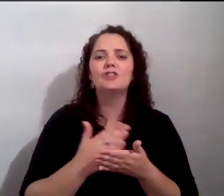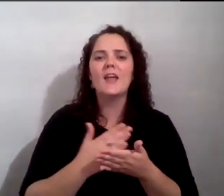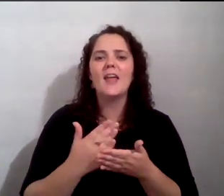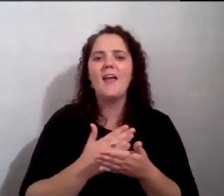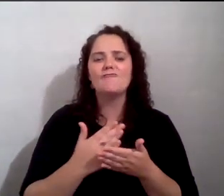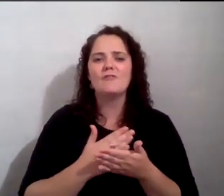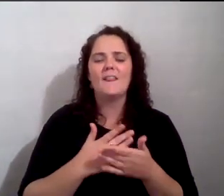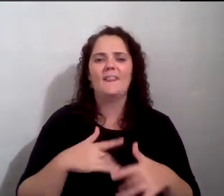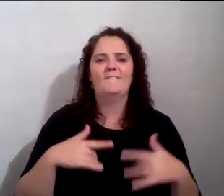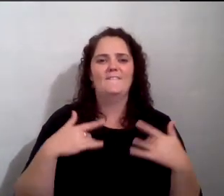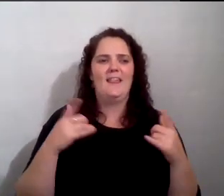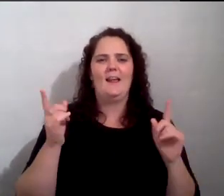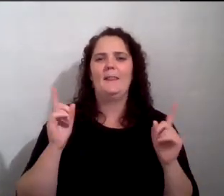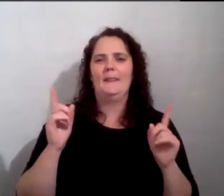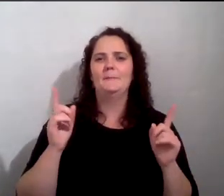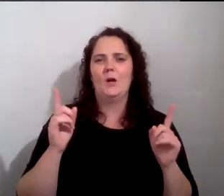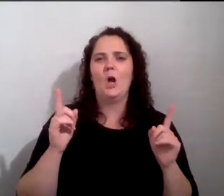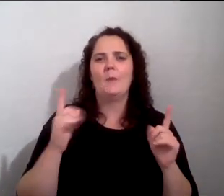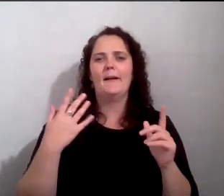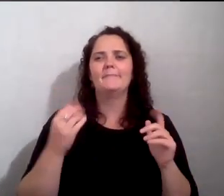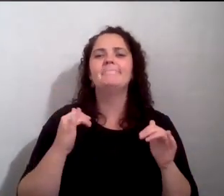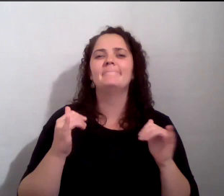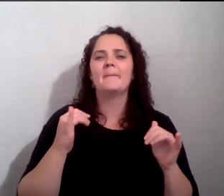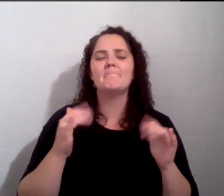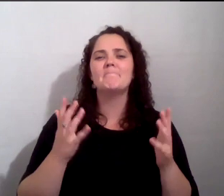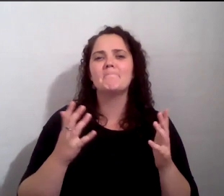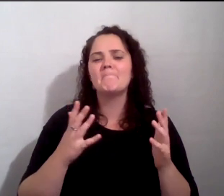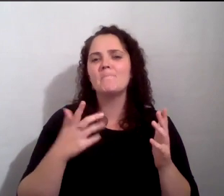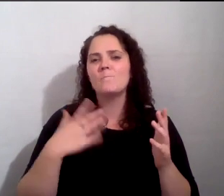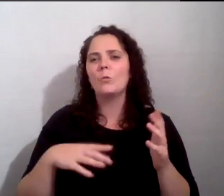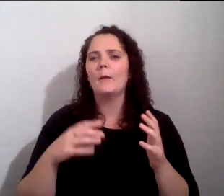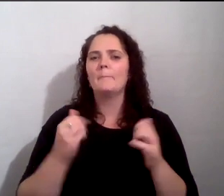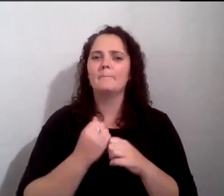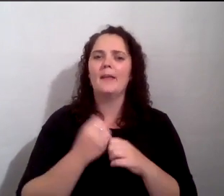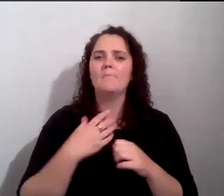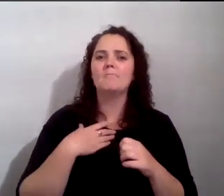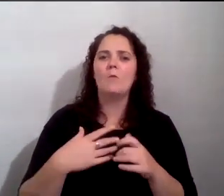my autobiography. I mean we're all sharing this sense at the moment and I suppose I wanted to make a self-portrait that was